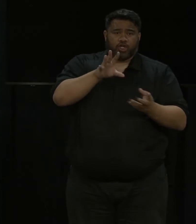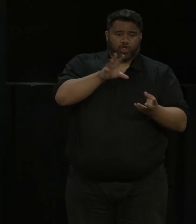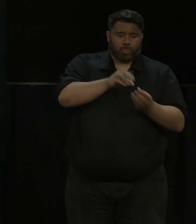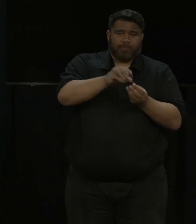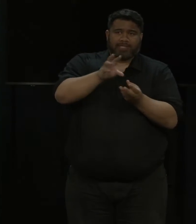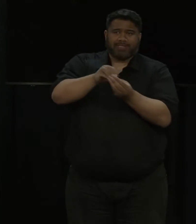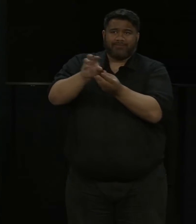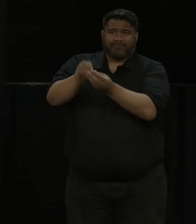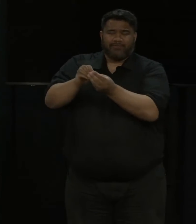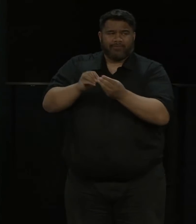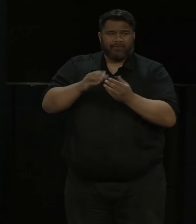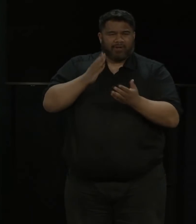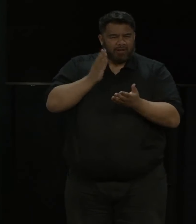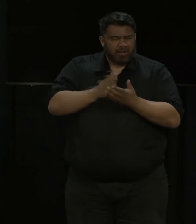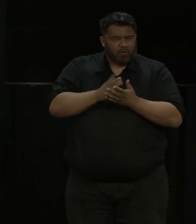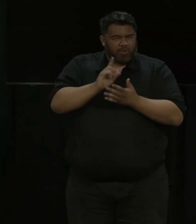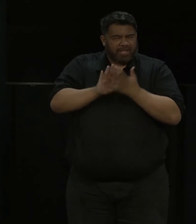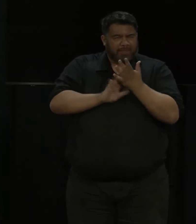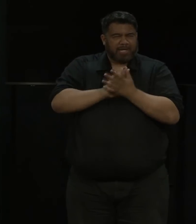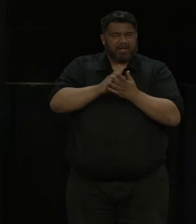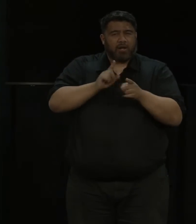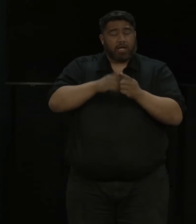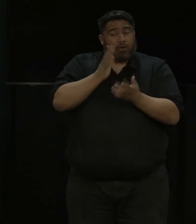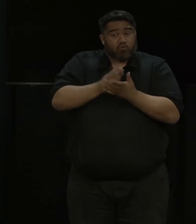Minister, could you quantiy